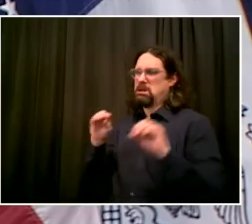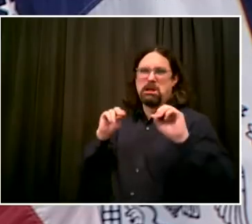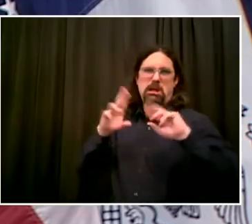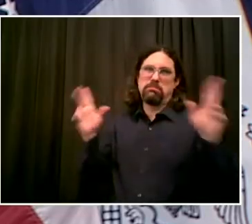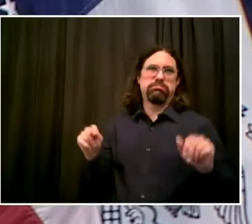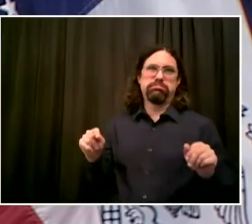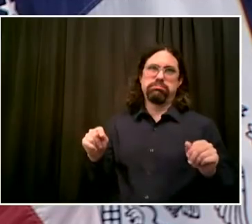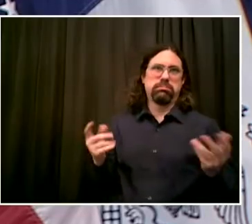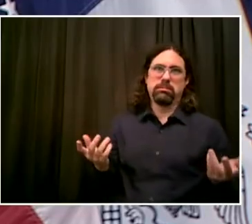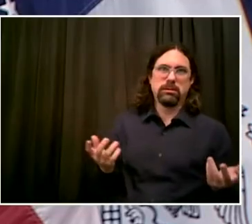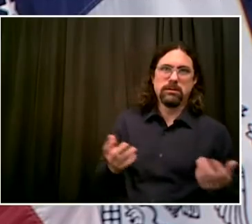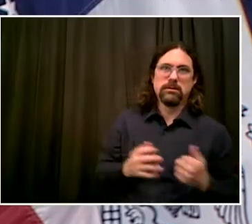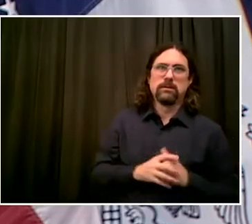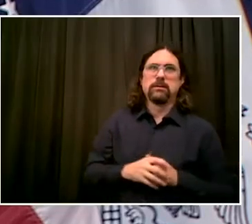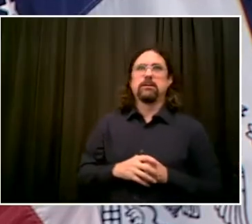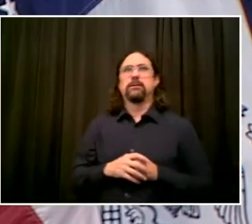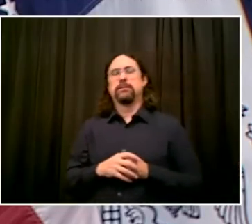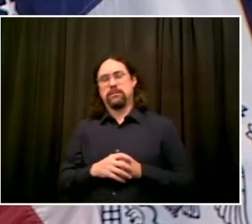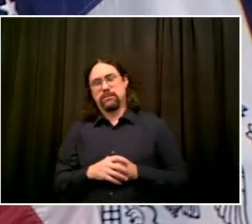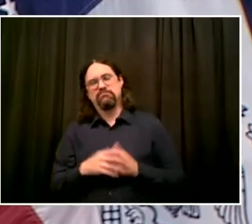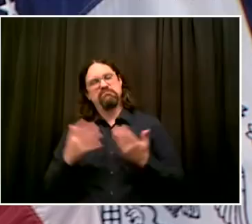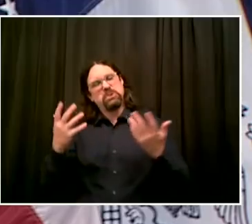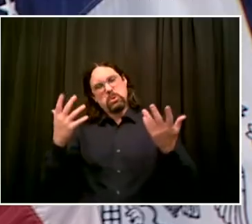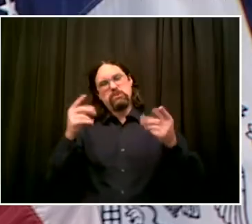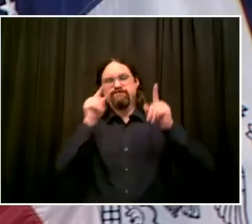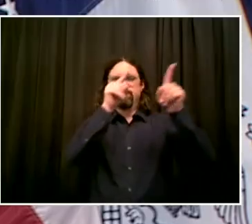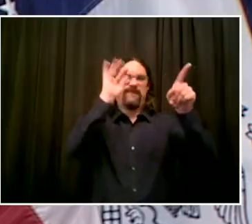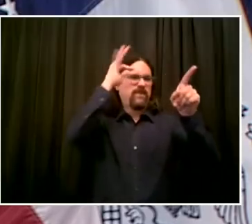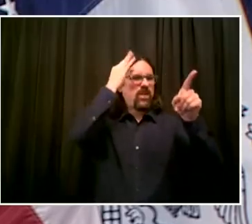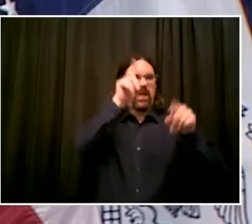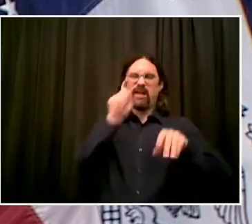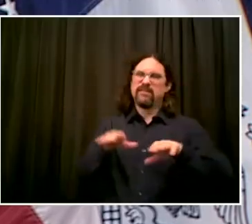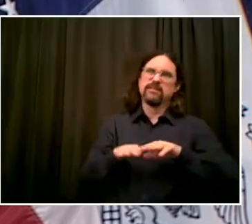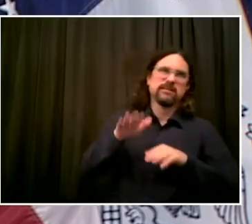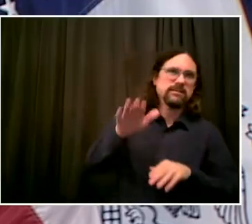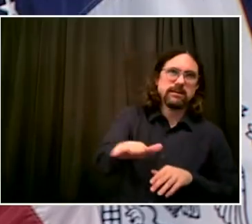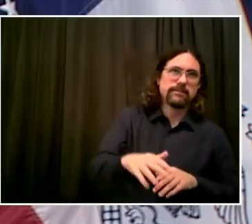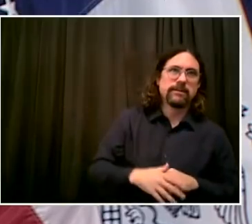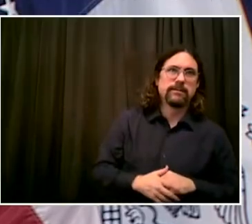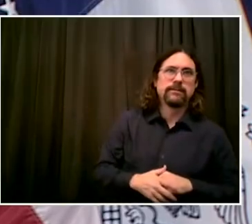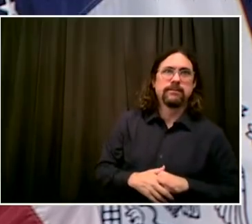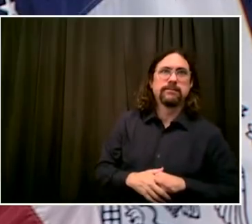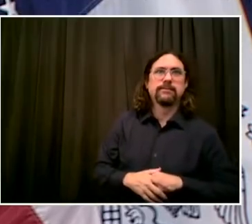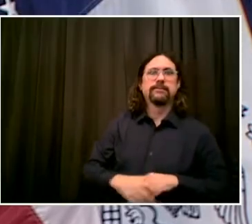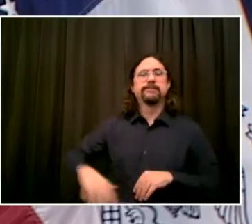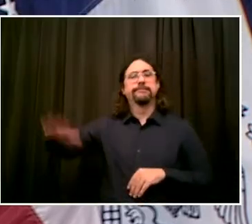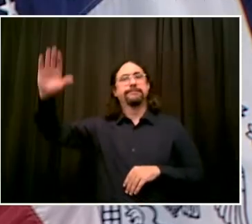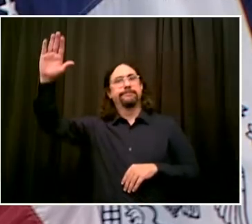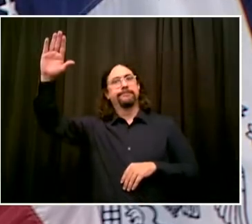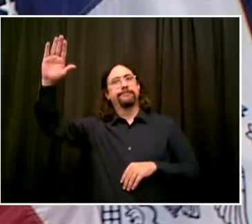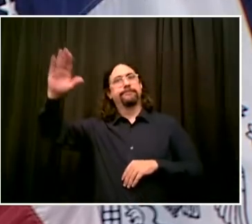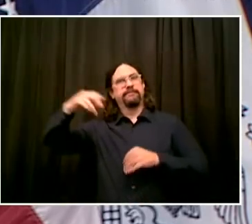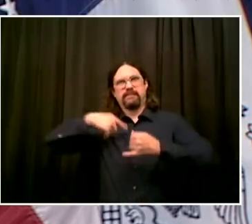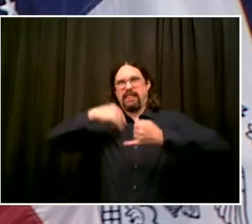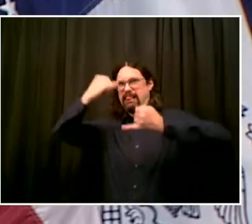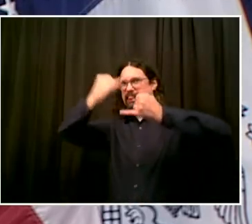DESERVE AND NEED.